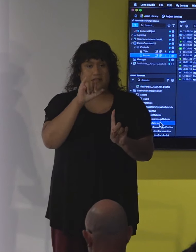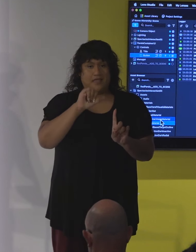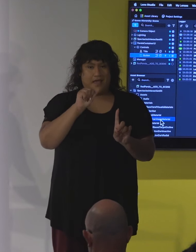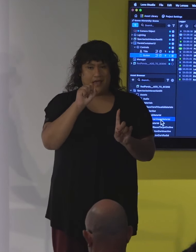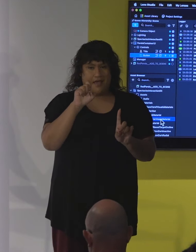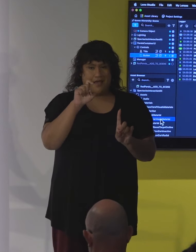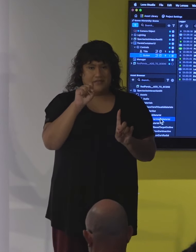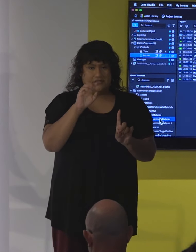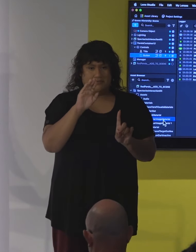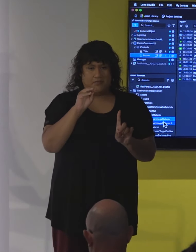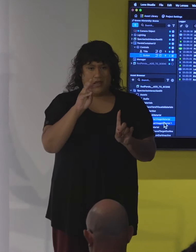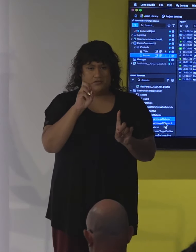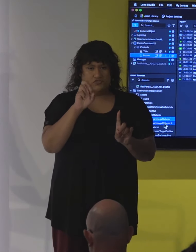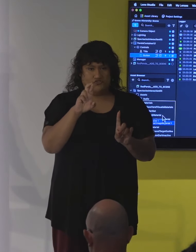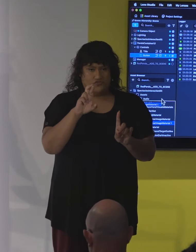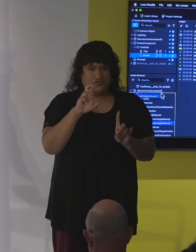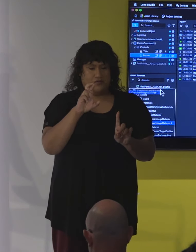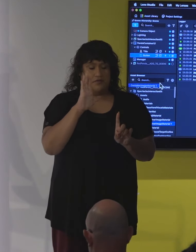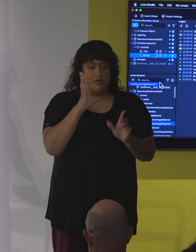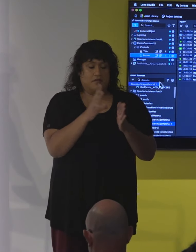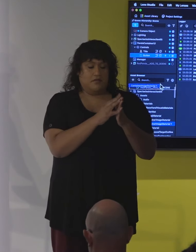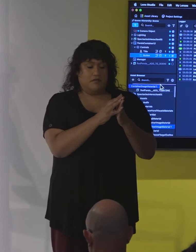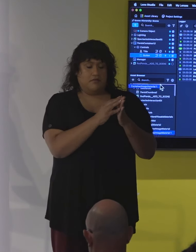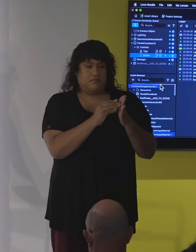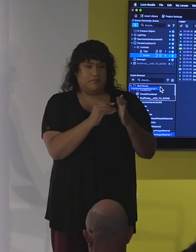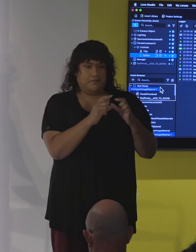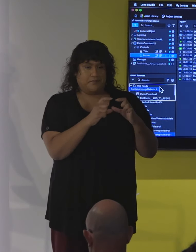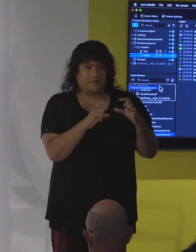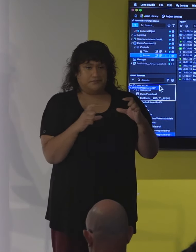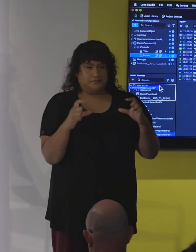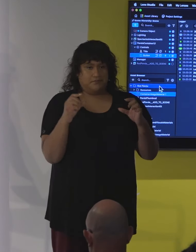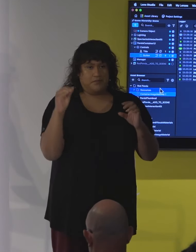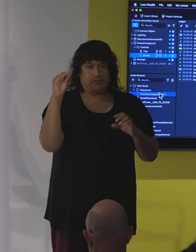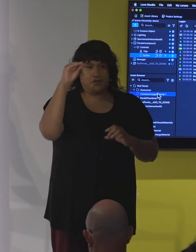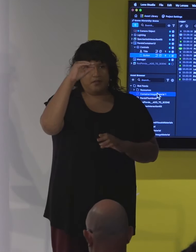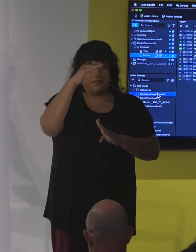And I'm gonna duplicate this. I'll just put it up here in my panda folder.